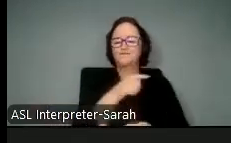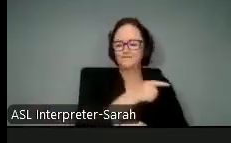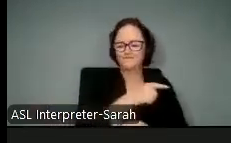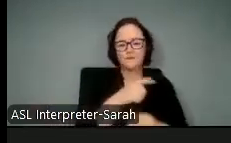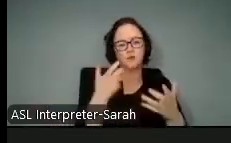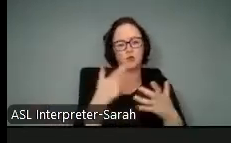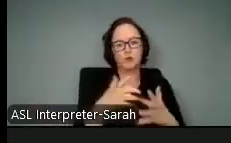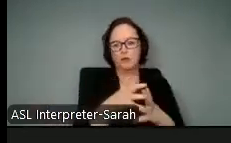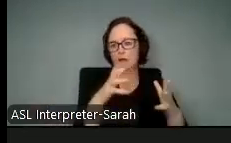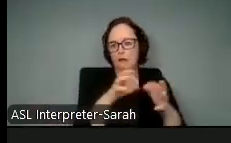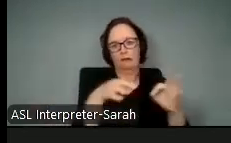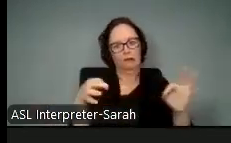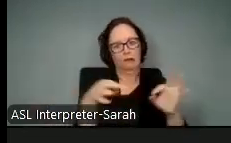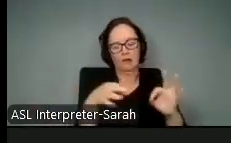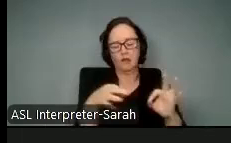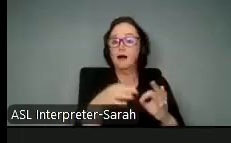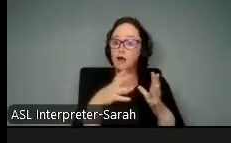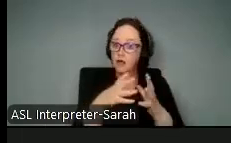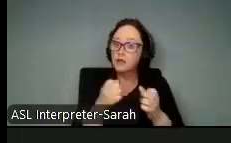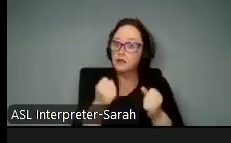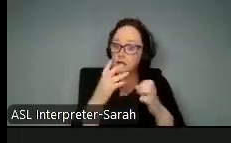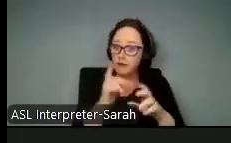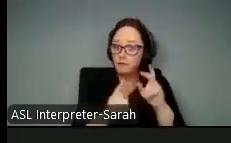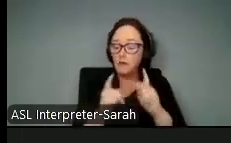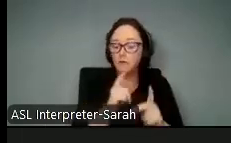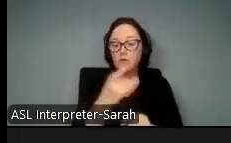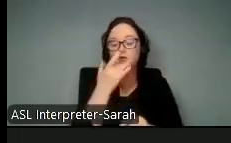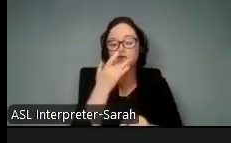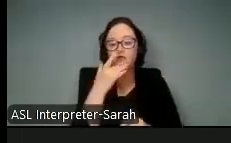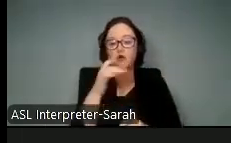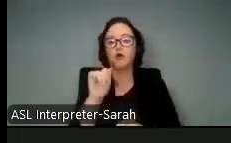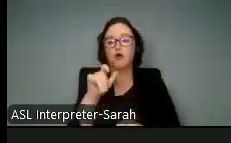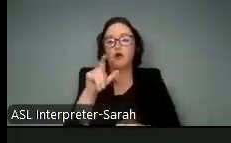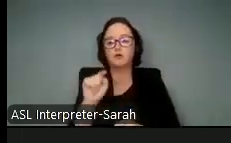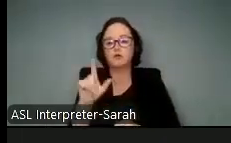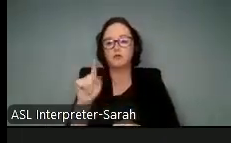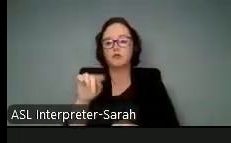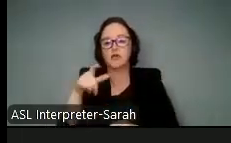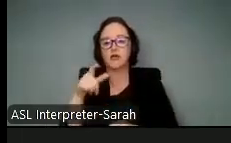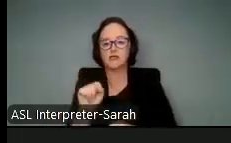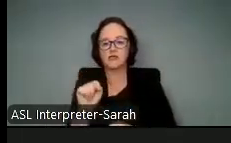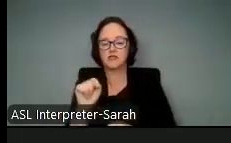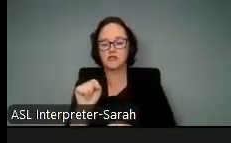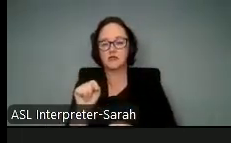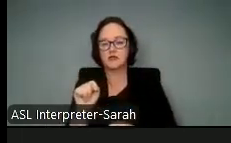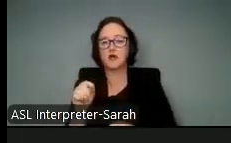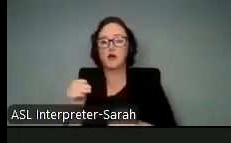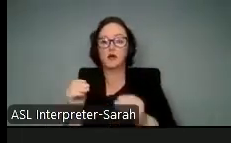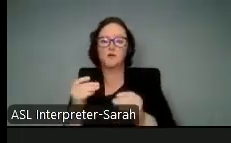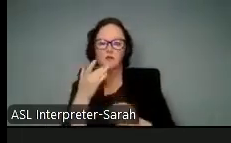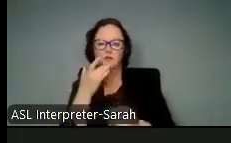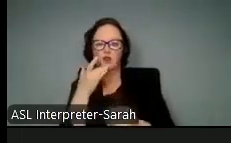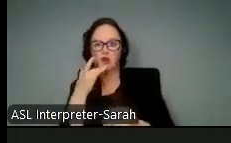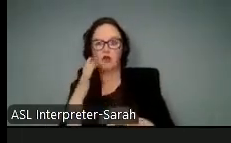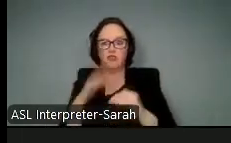a lot of people do prefer alt text more than not having alt text and, in general, we like to recommend